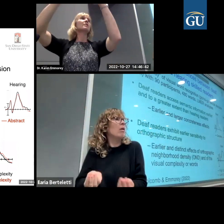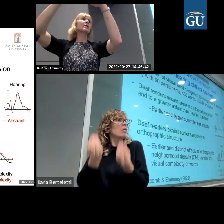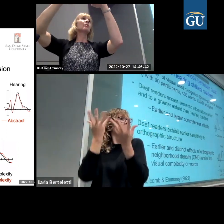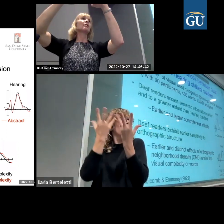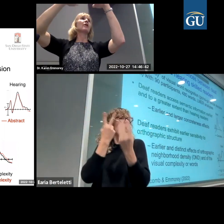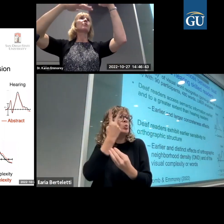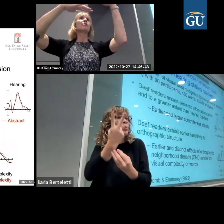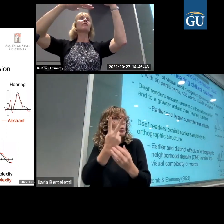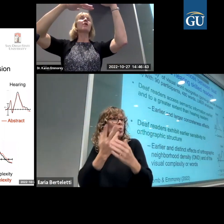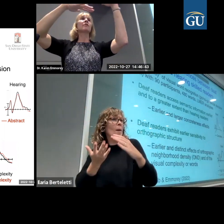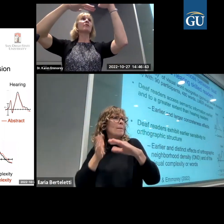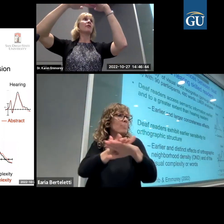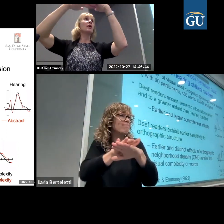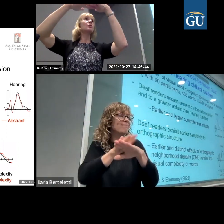the deaf readers. Um,